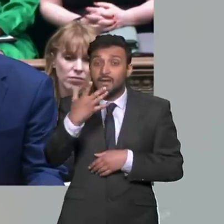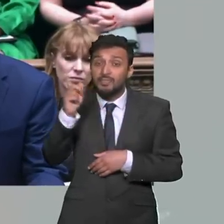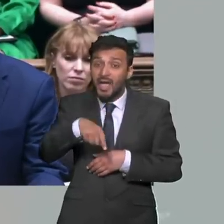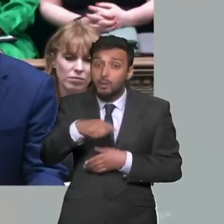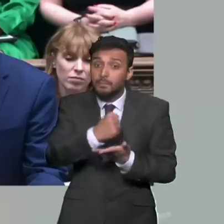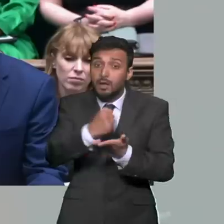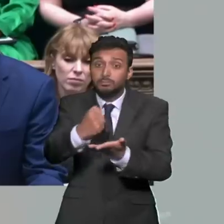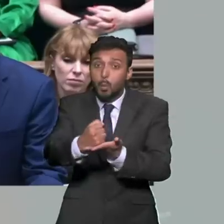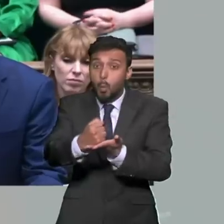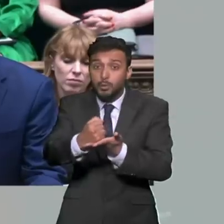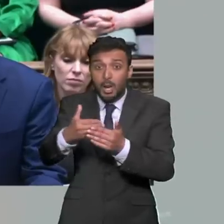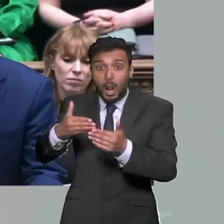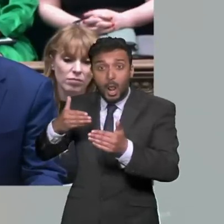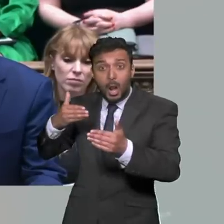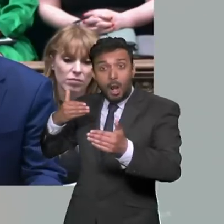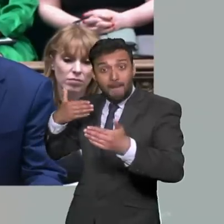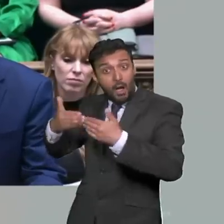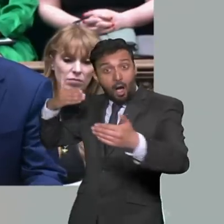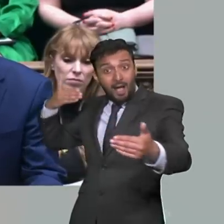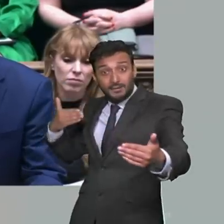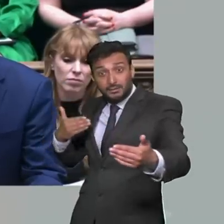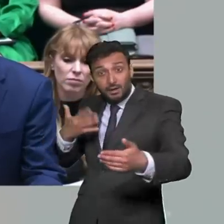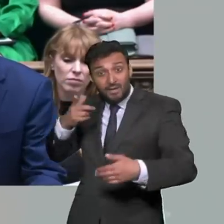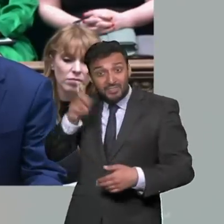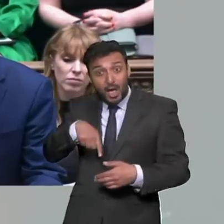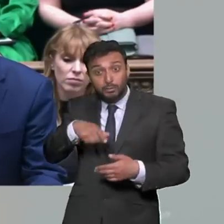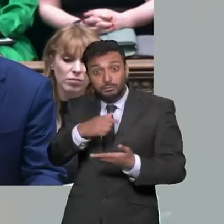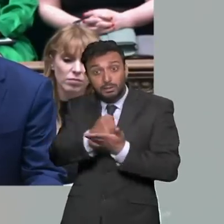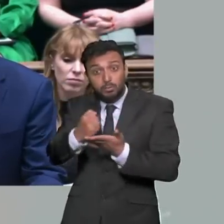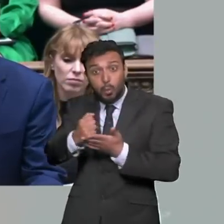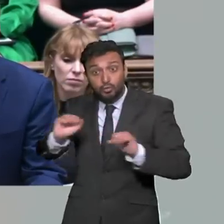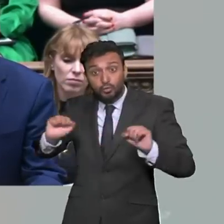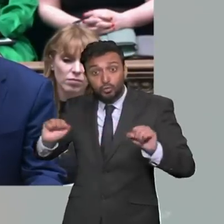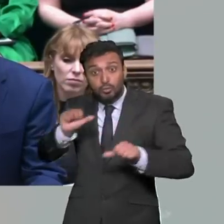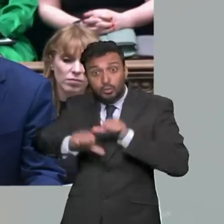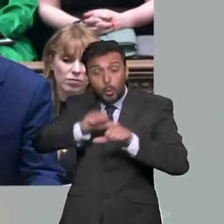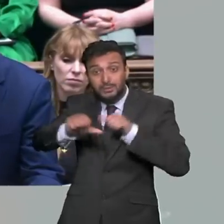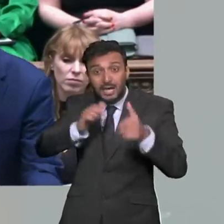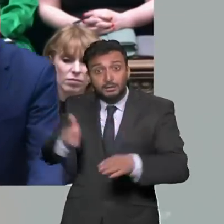That is potentially more than half a million people worrying whether they will get away this summer.